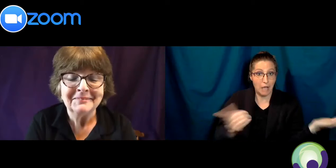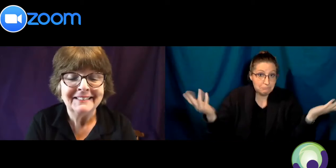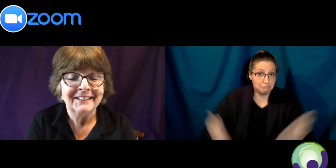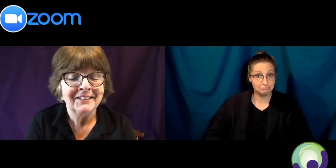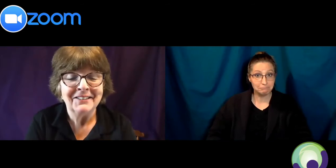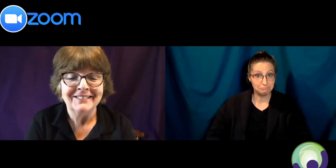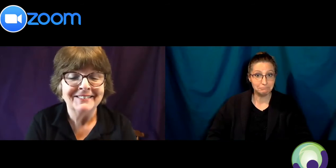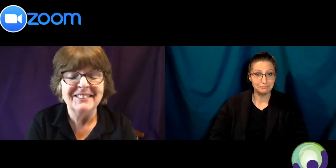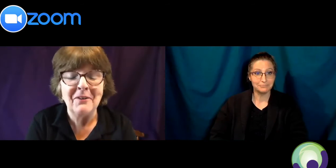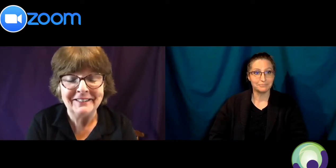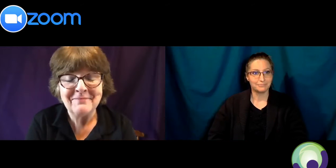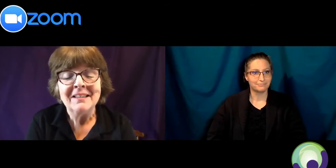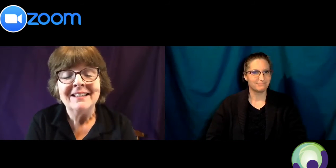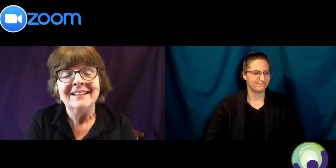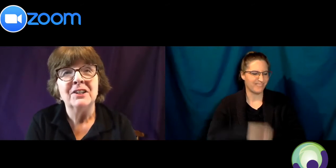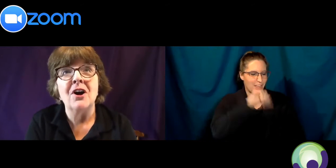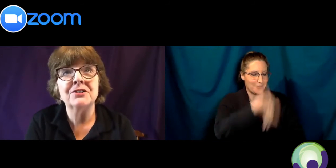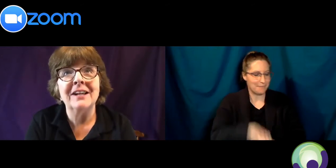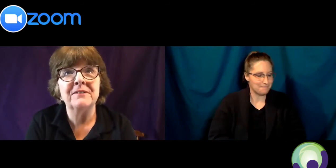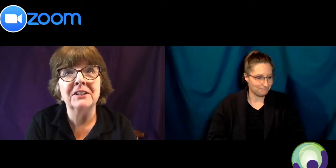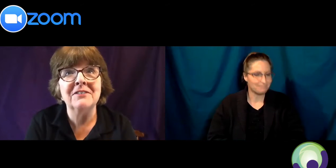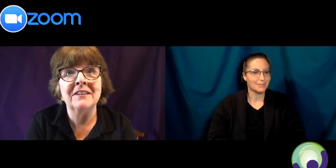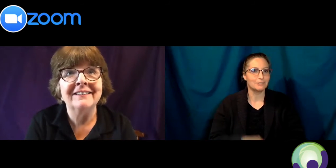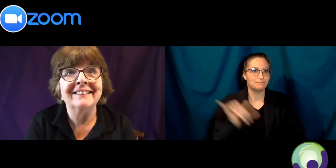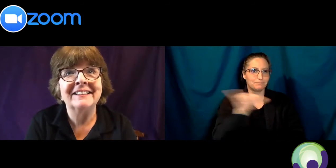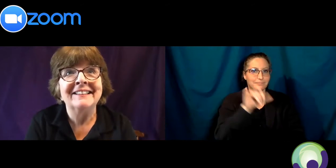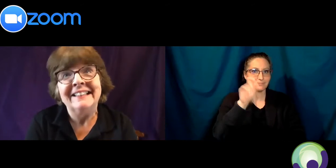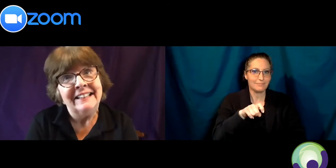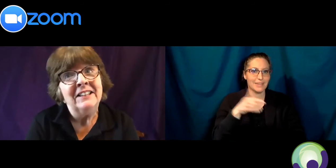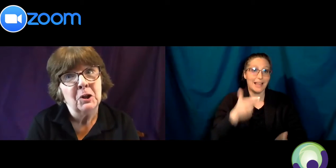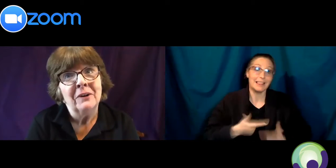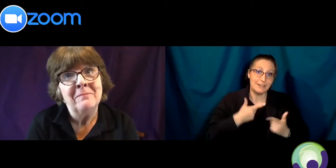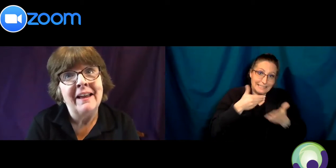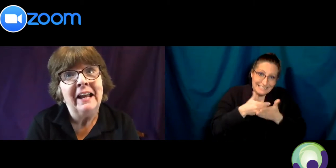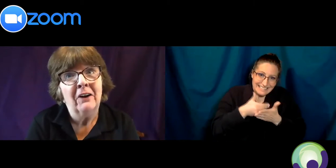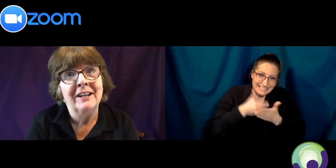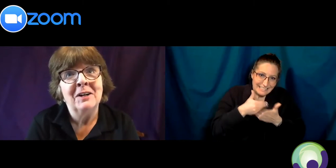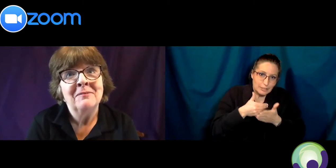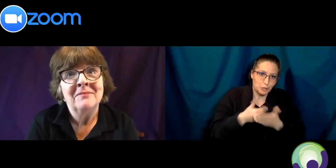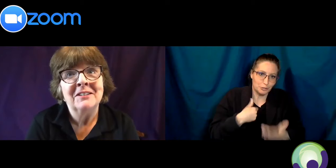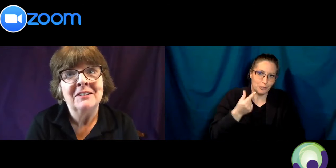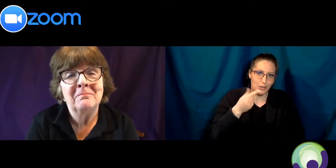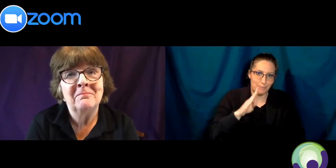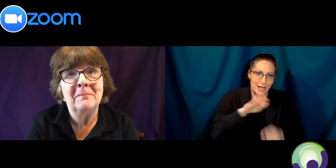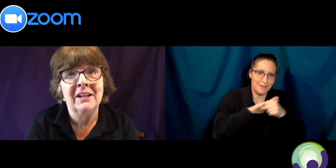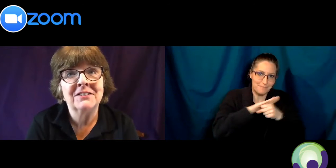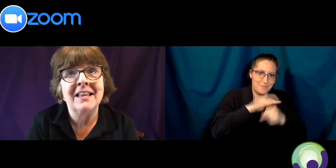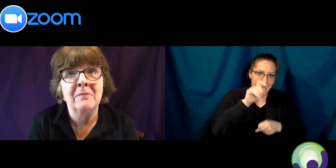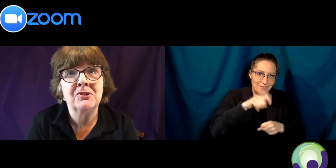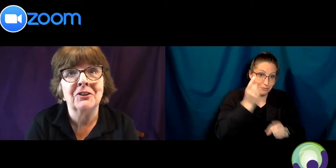Maryann: Love it. You'd also have to live in the Green Bay area because I'm sure any